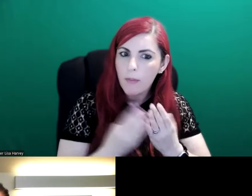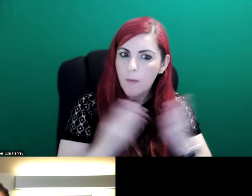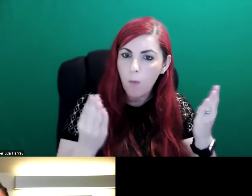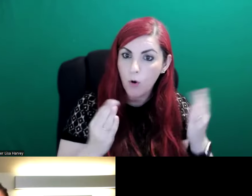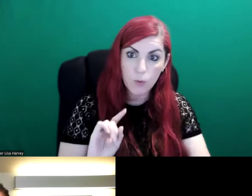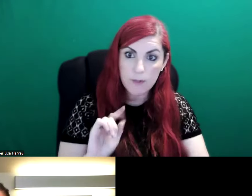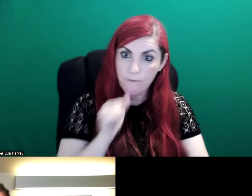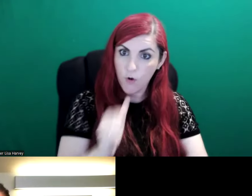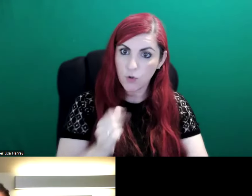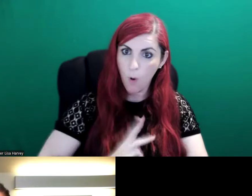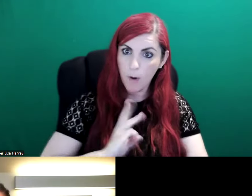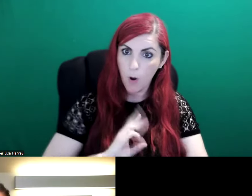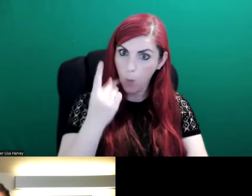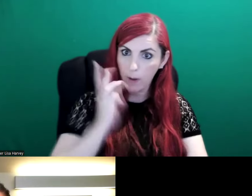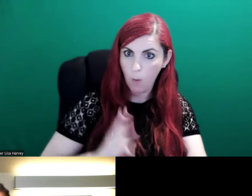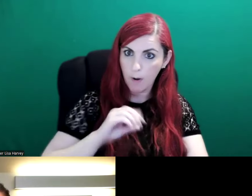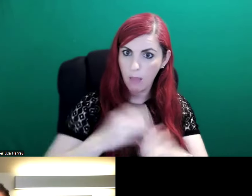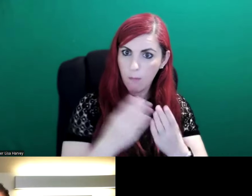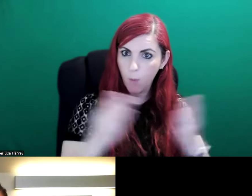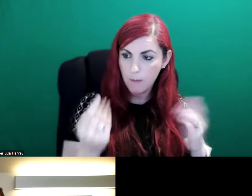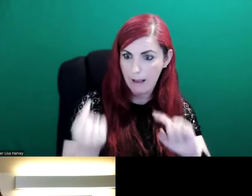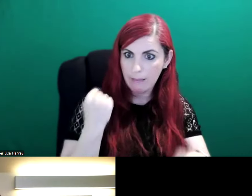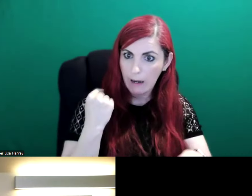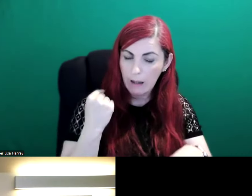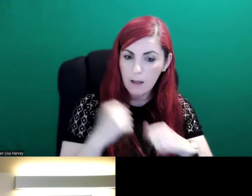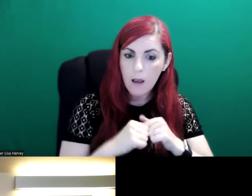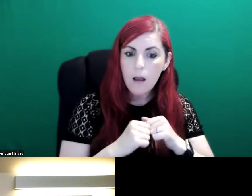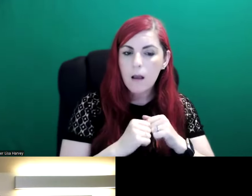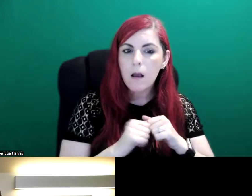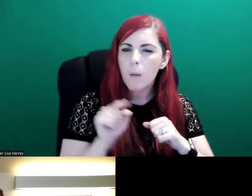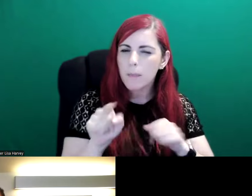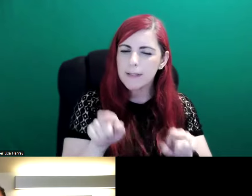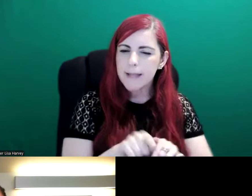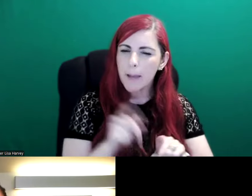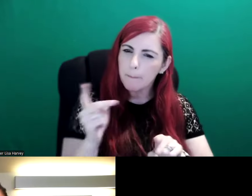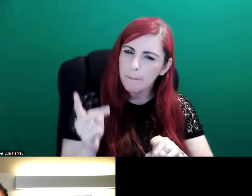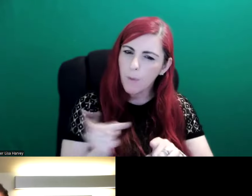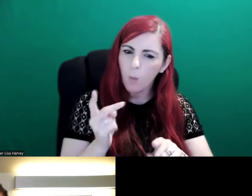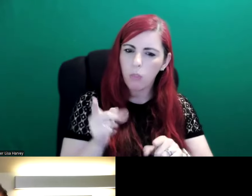the board at the time. So but they also were incredibly respectful, or respectful of